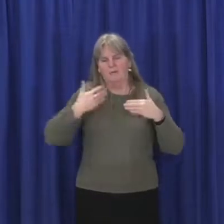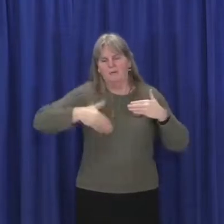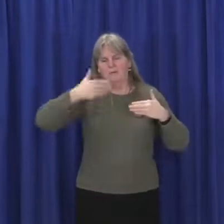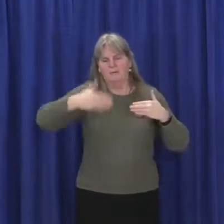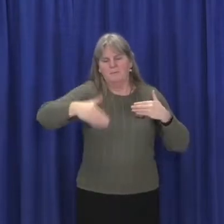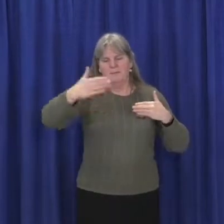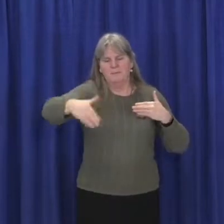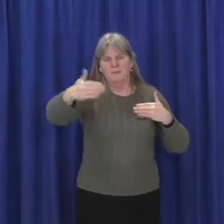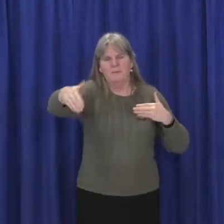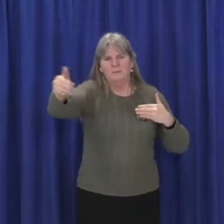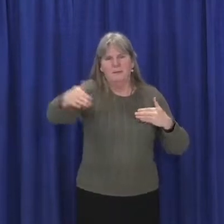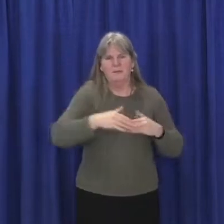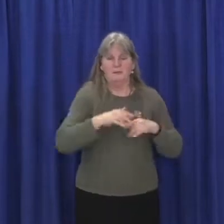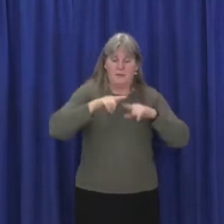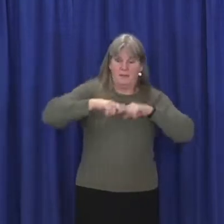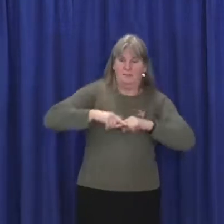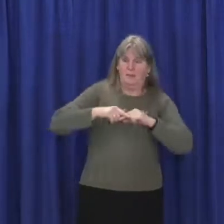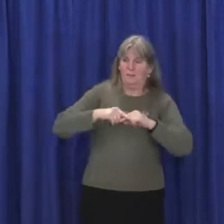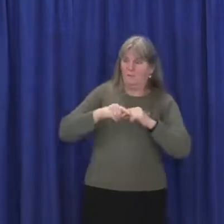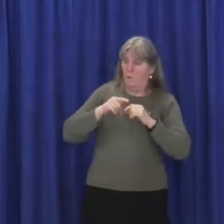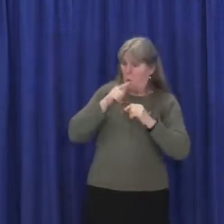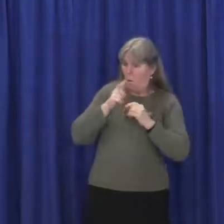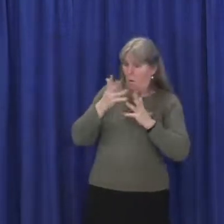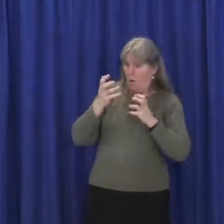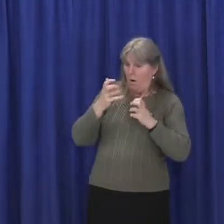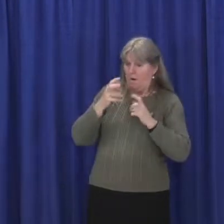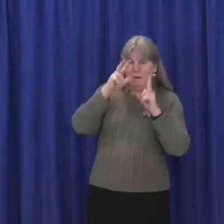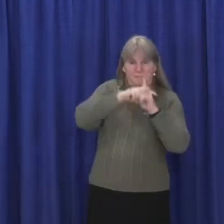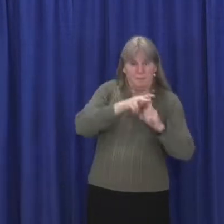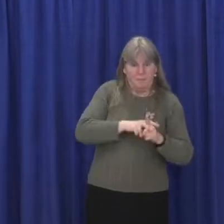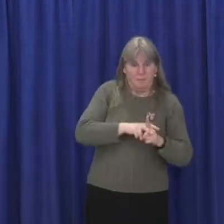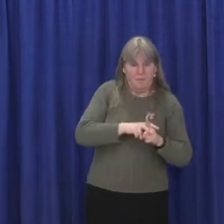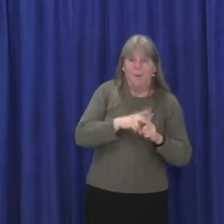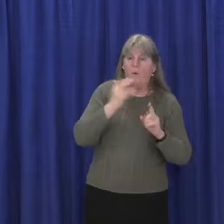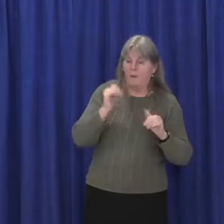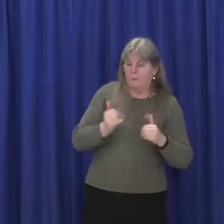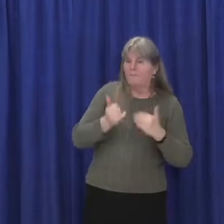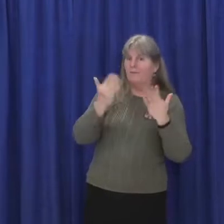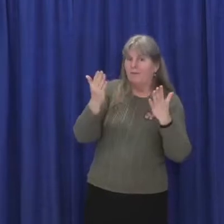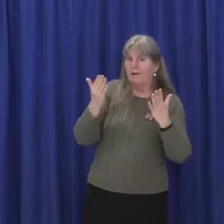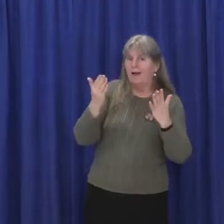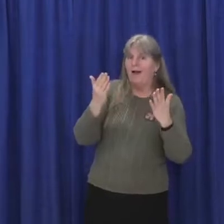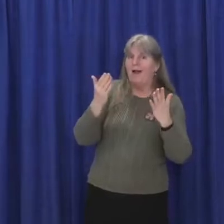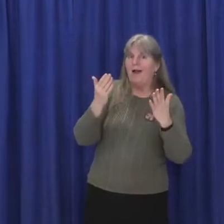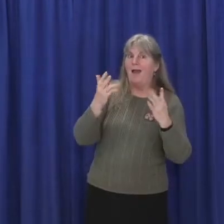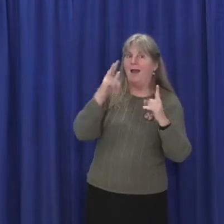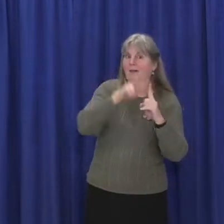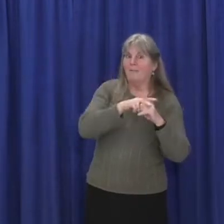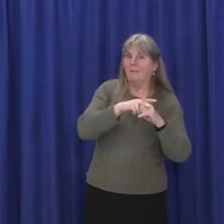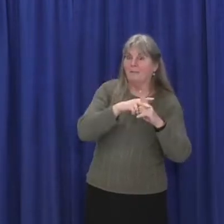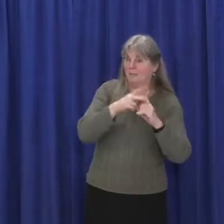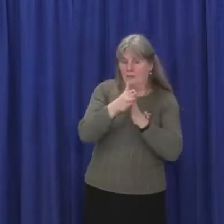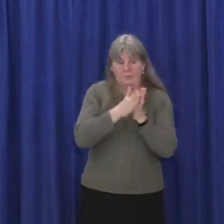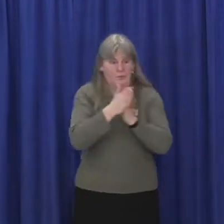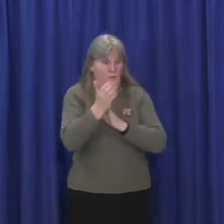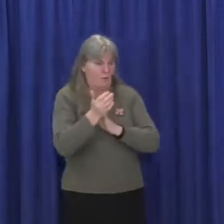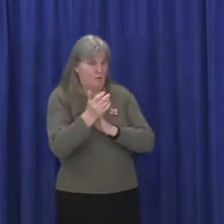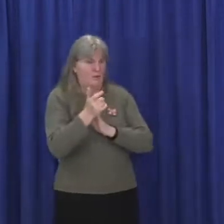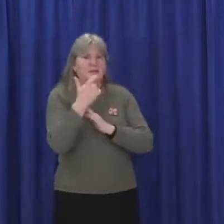it based on the demand. So, we want to have enough appointments to get Yukoners boosted, and we need more adults to get boosted at this time.